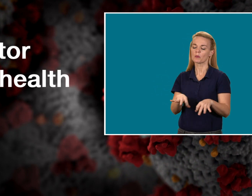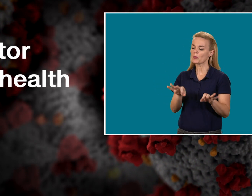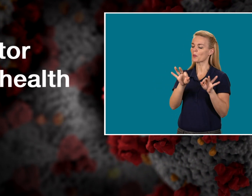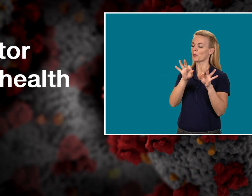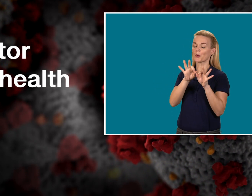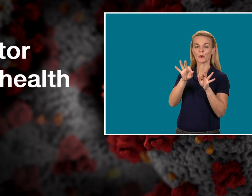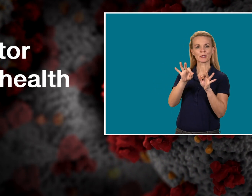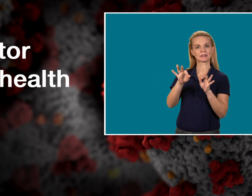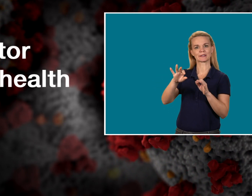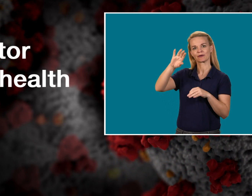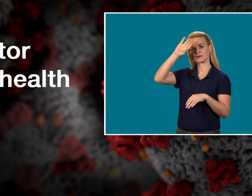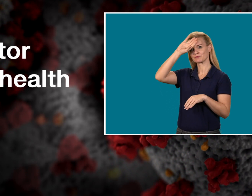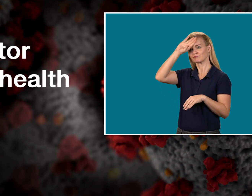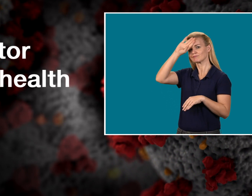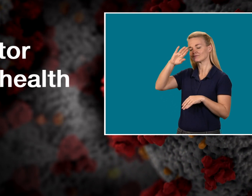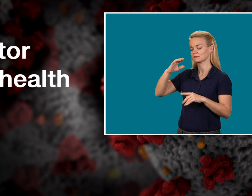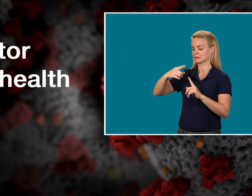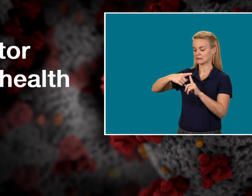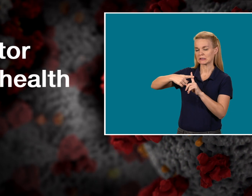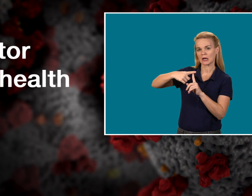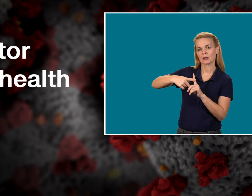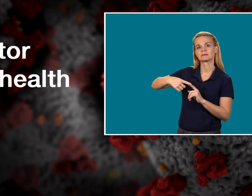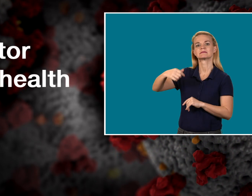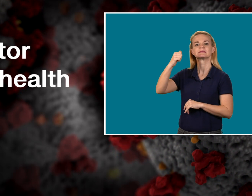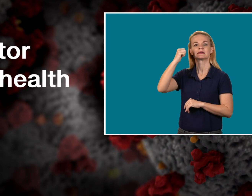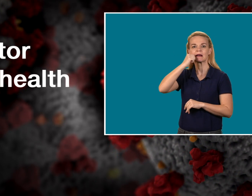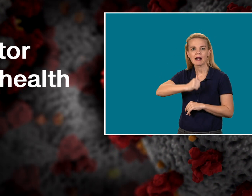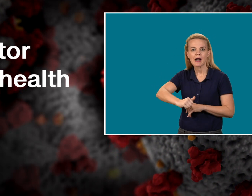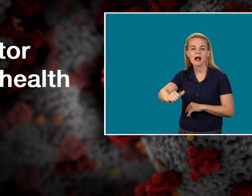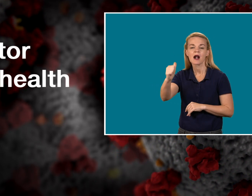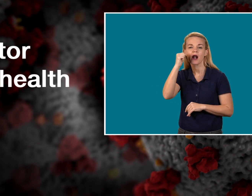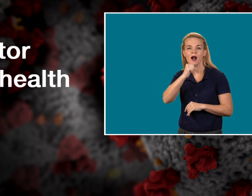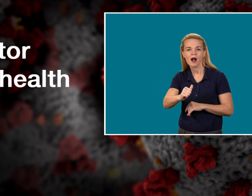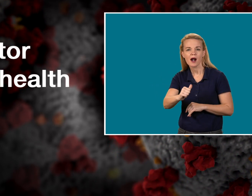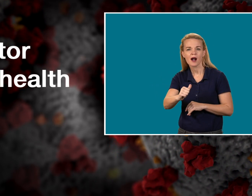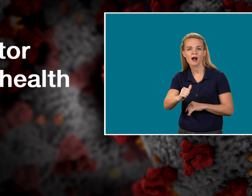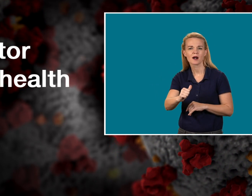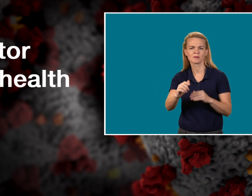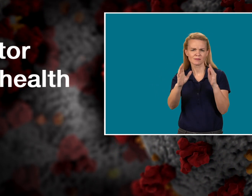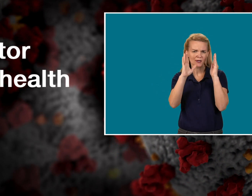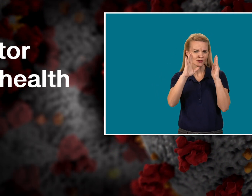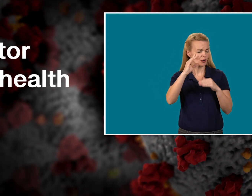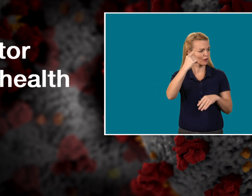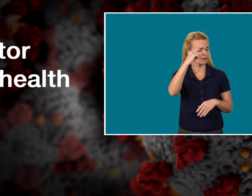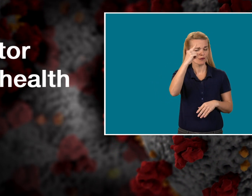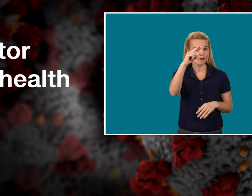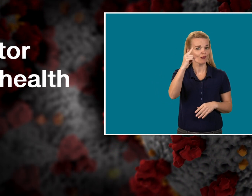including taking their temperature daily